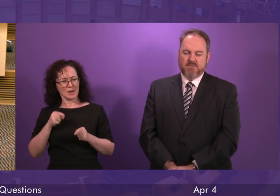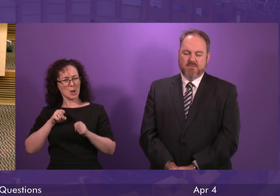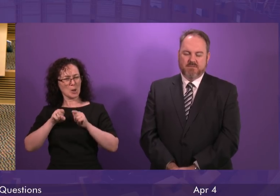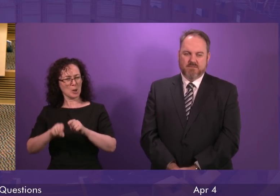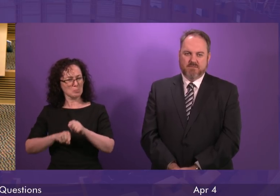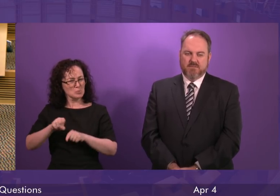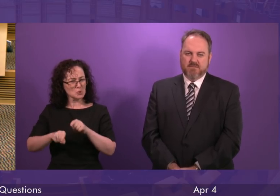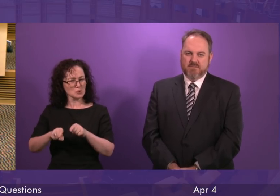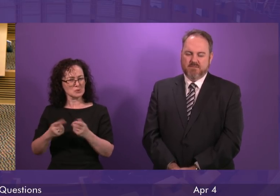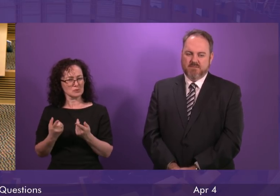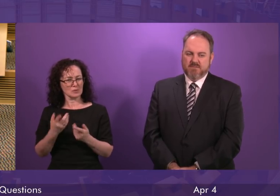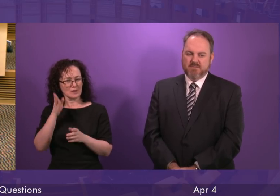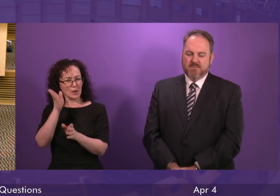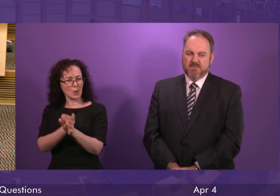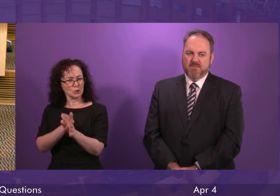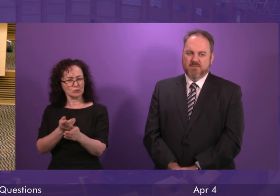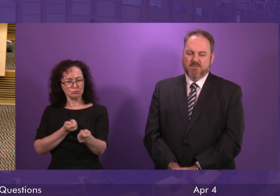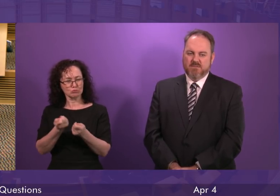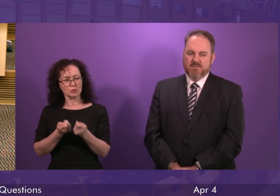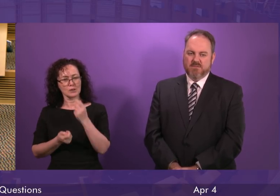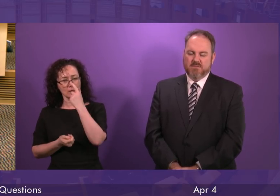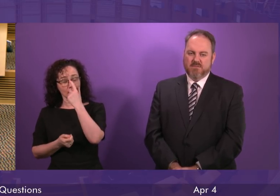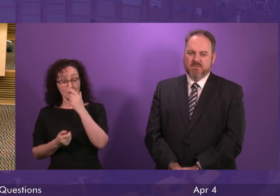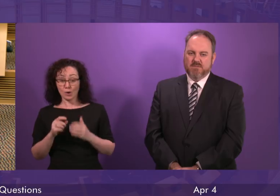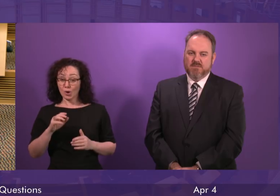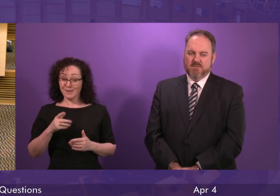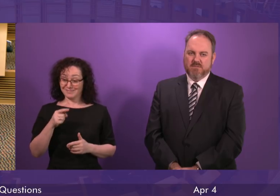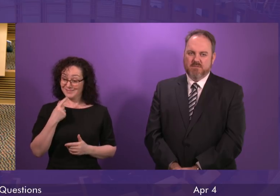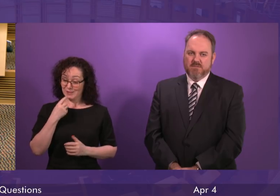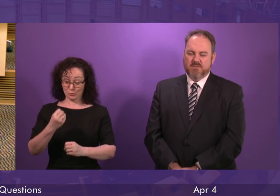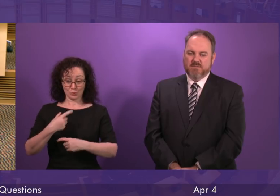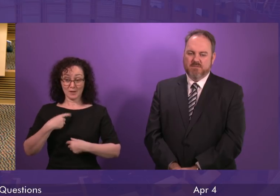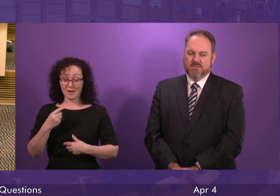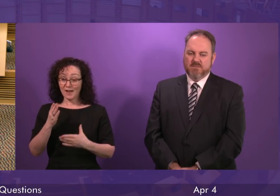who said that, for many who suffer such abuse, the first barrier is often making them understand